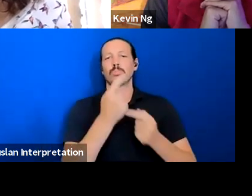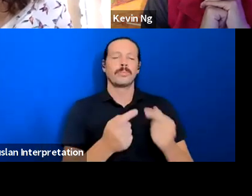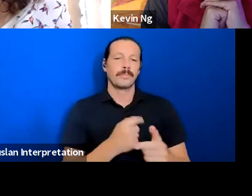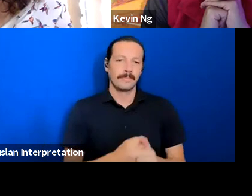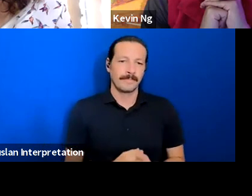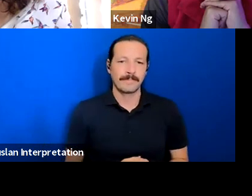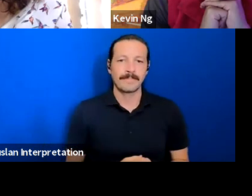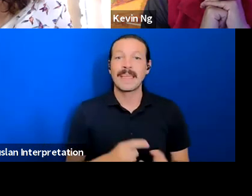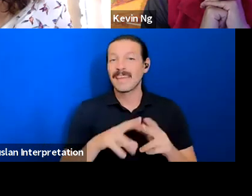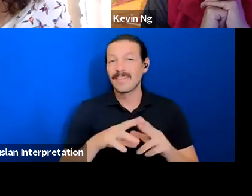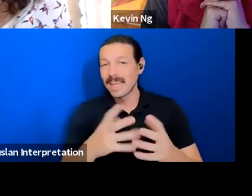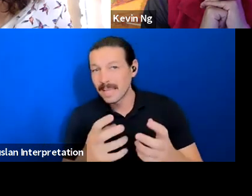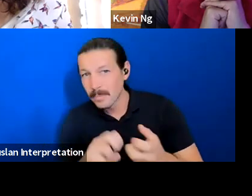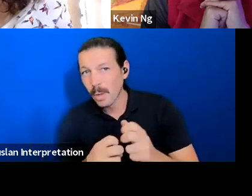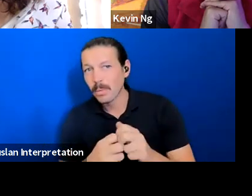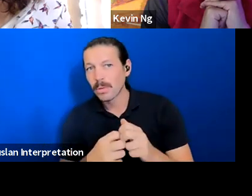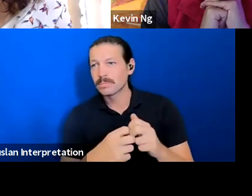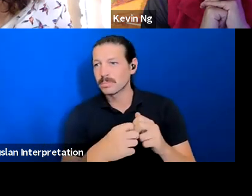completing your application form. We want to hear from you.